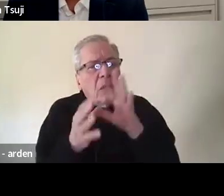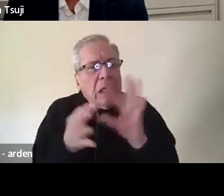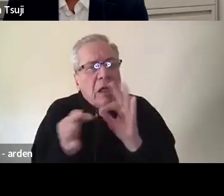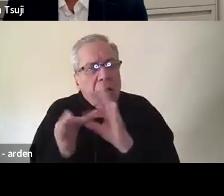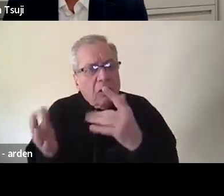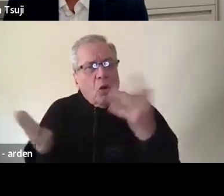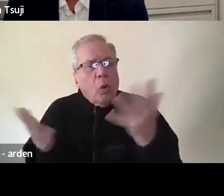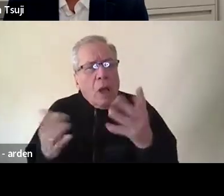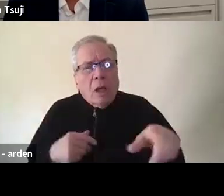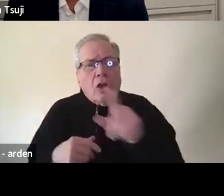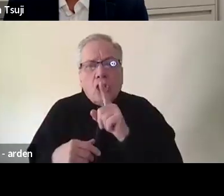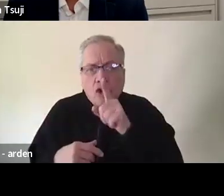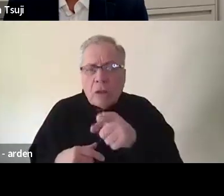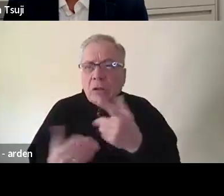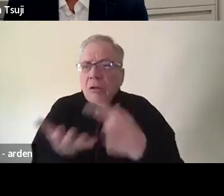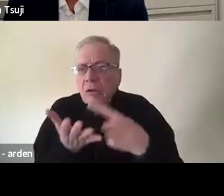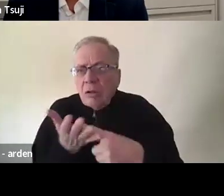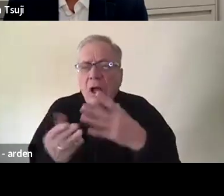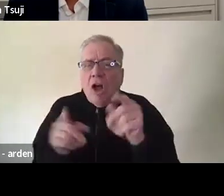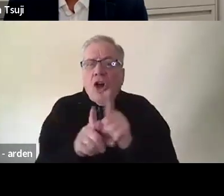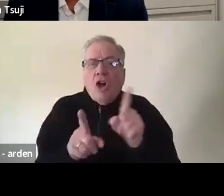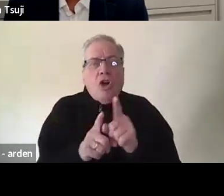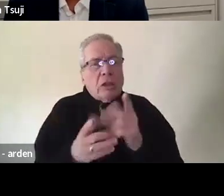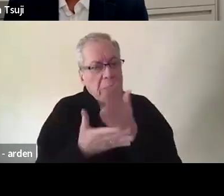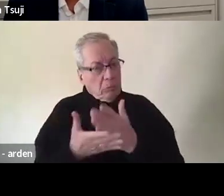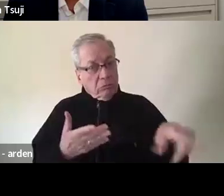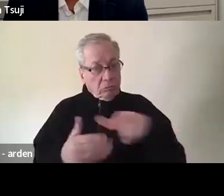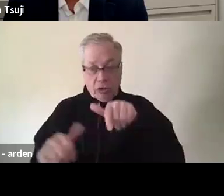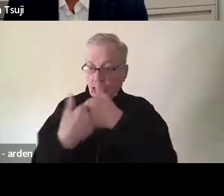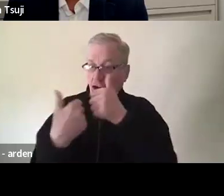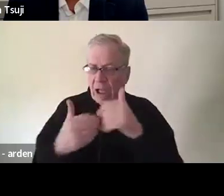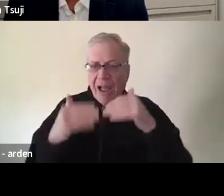not just your successes but also some of the challenges you had